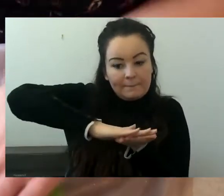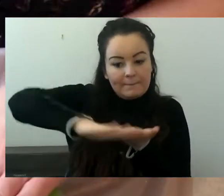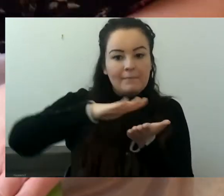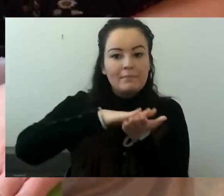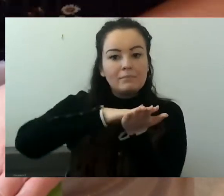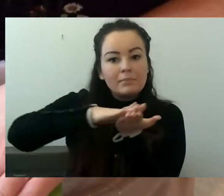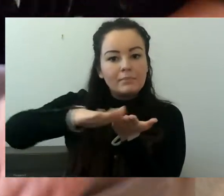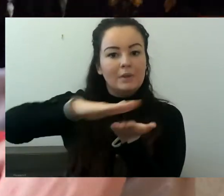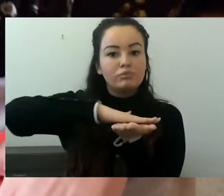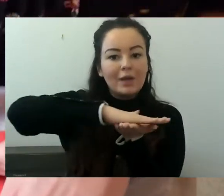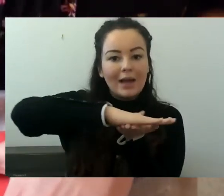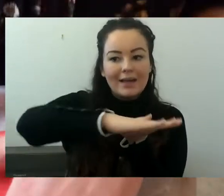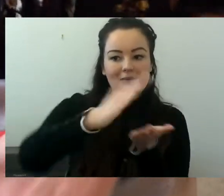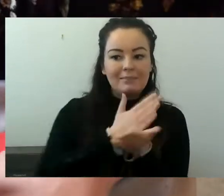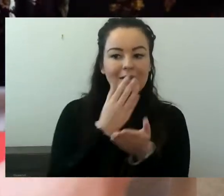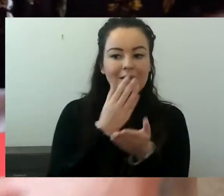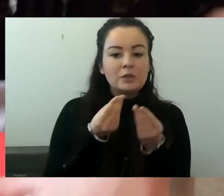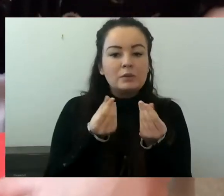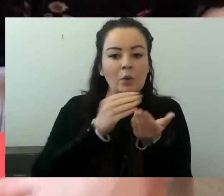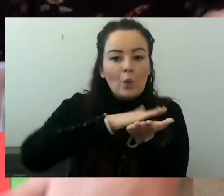and then I'm going to press all the way out to the edges